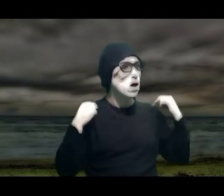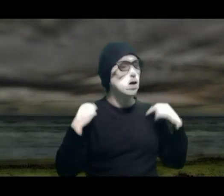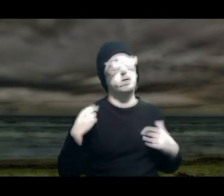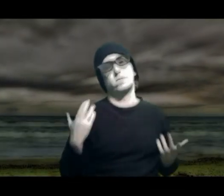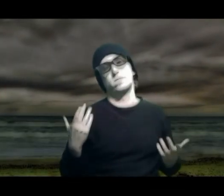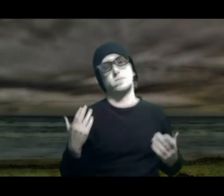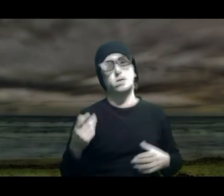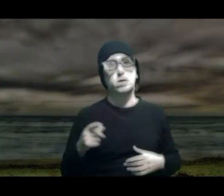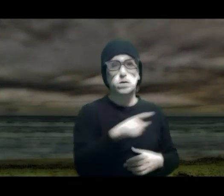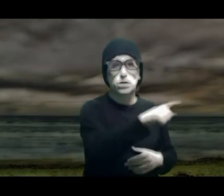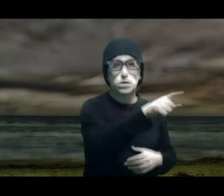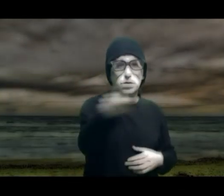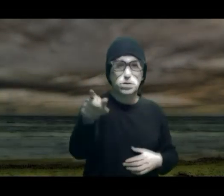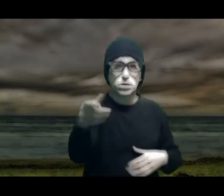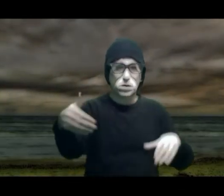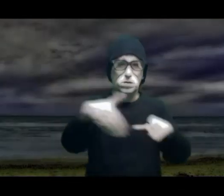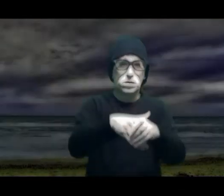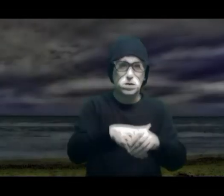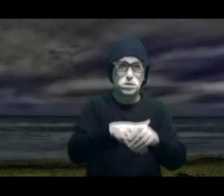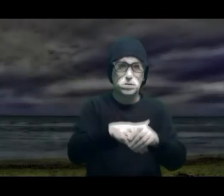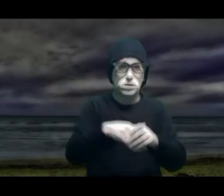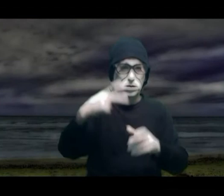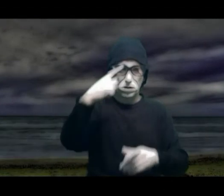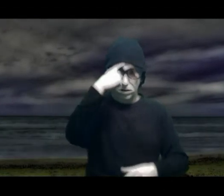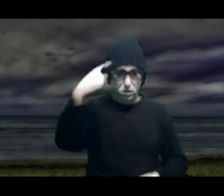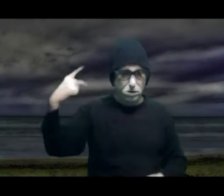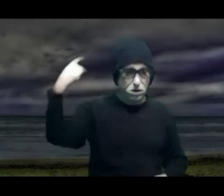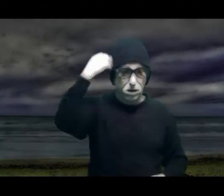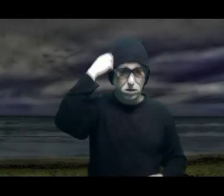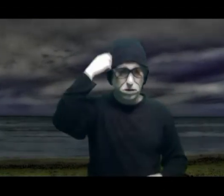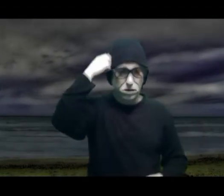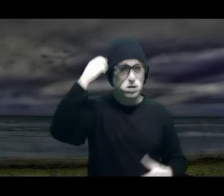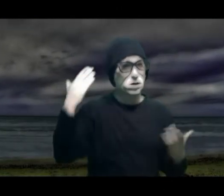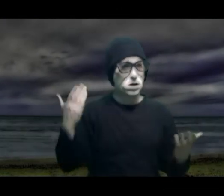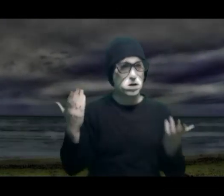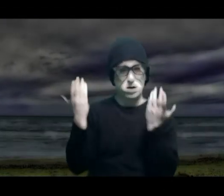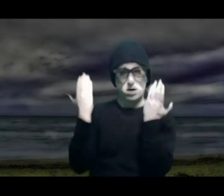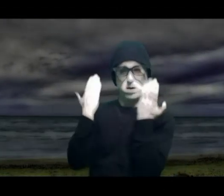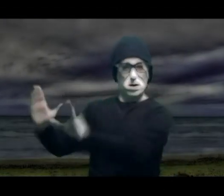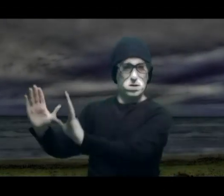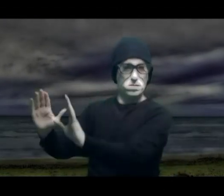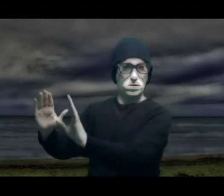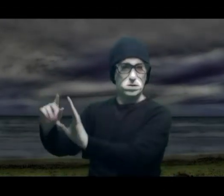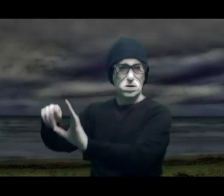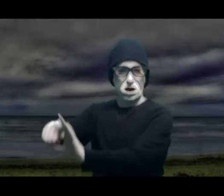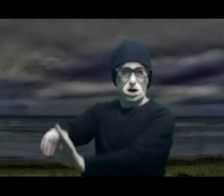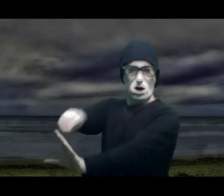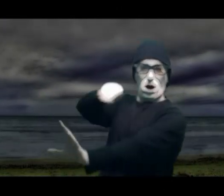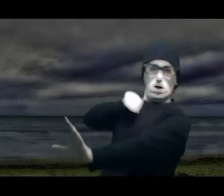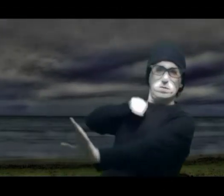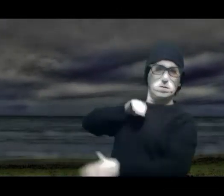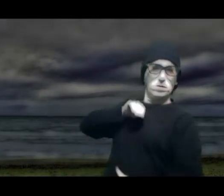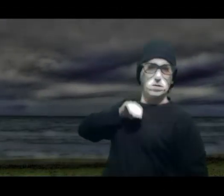I tell you if you are involved in psychiatry leave it now.